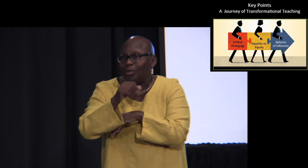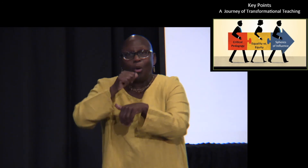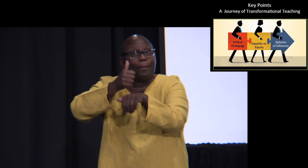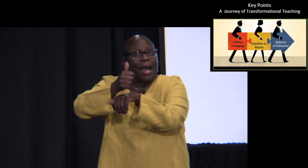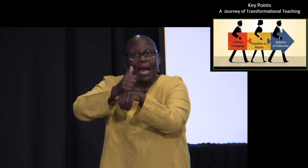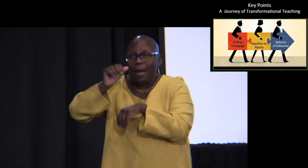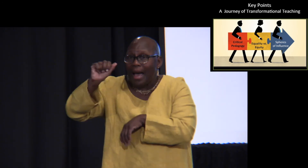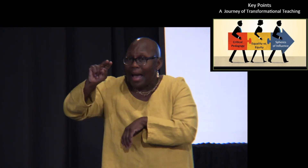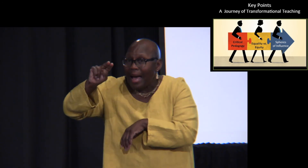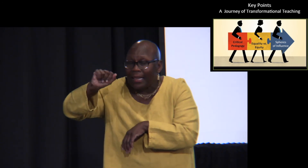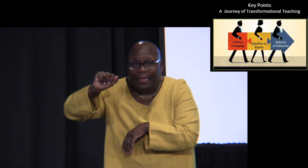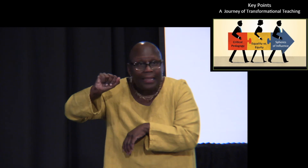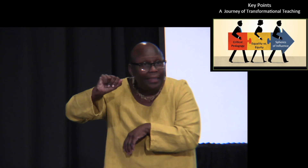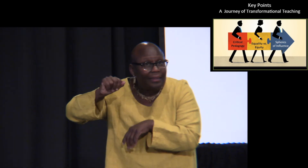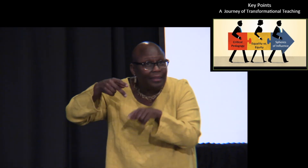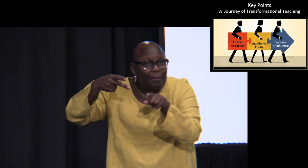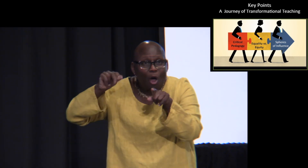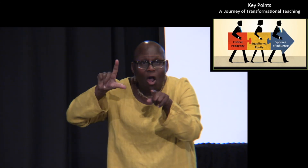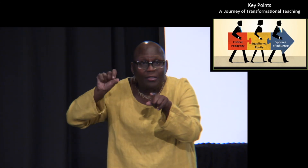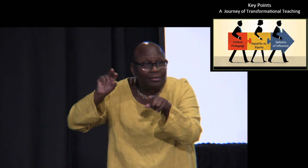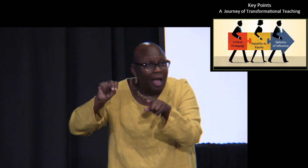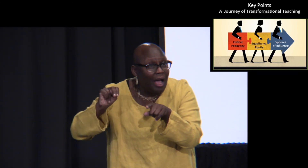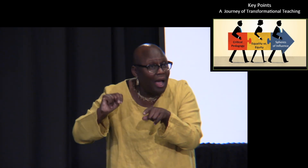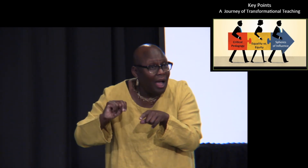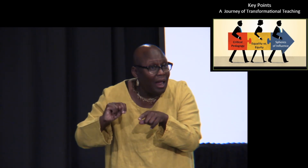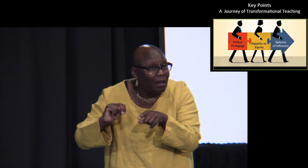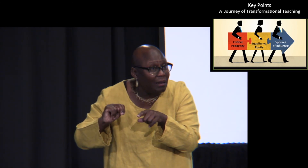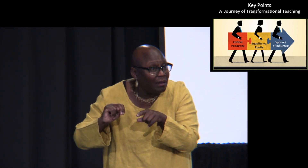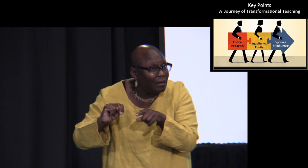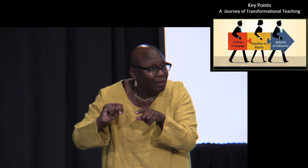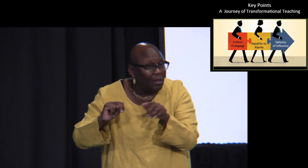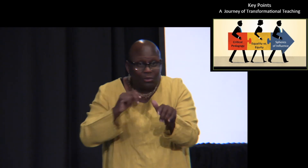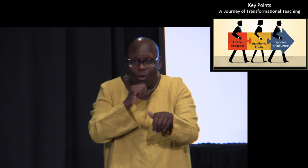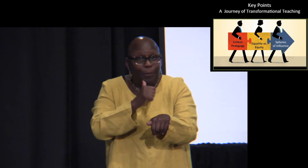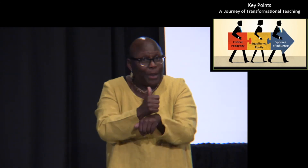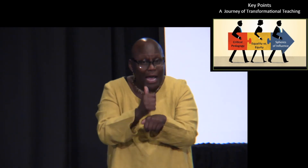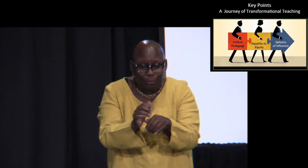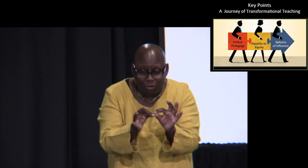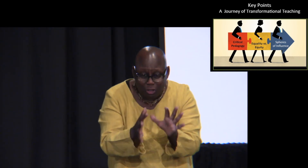Finally, remember this is a journey we are all taking. Remember to leave that